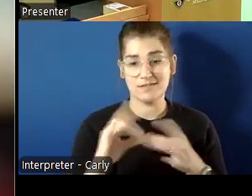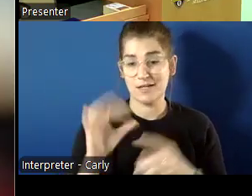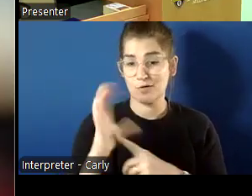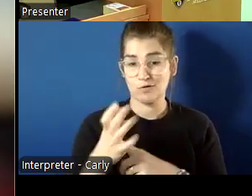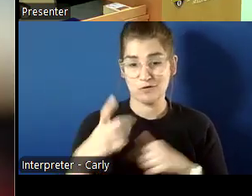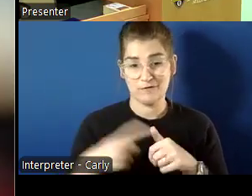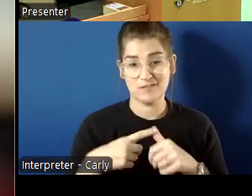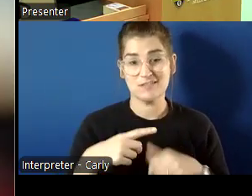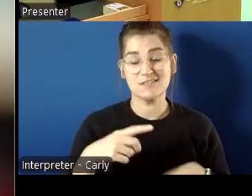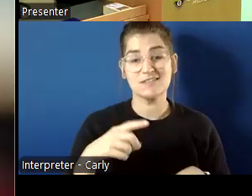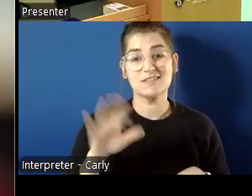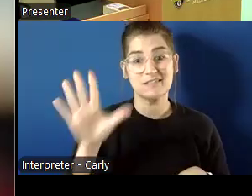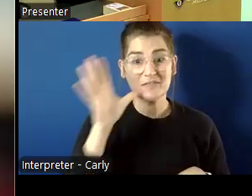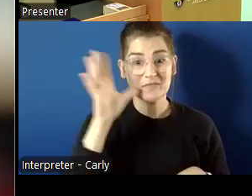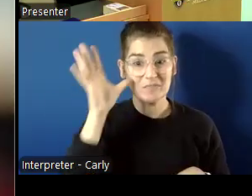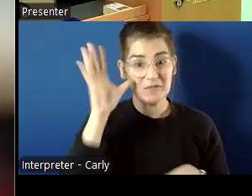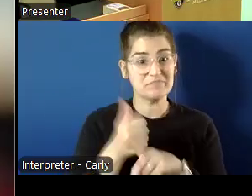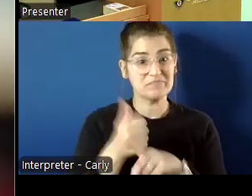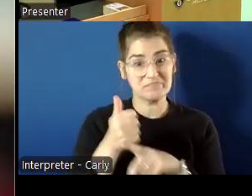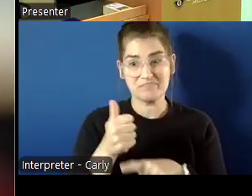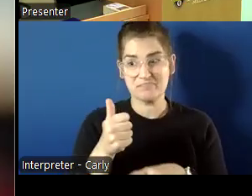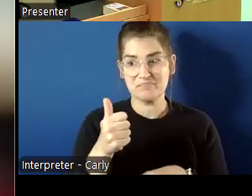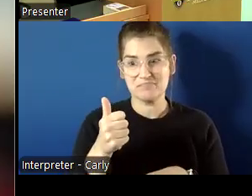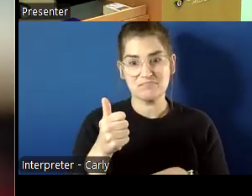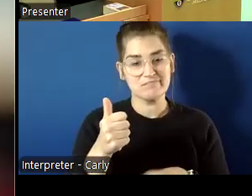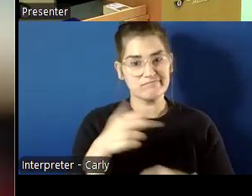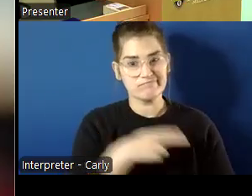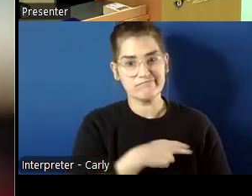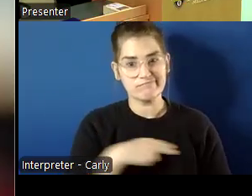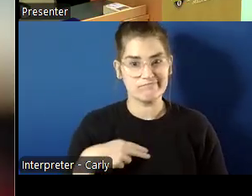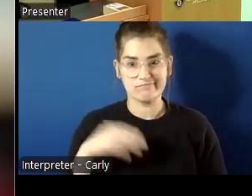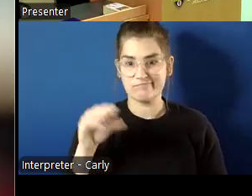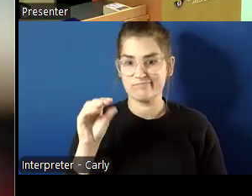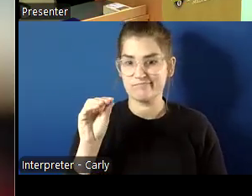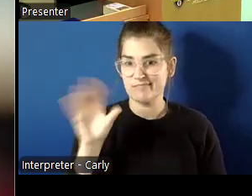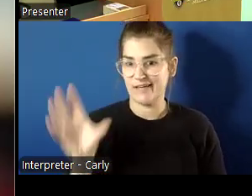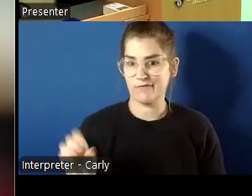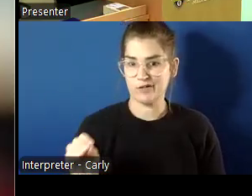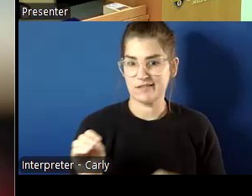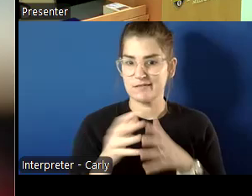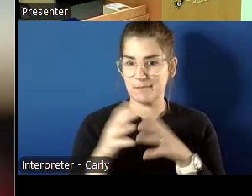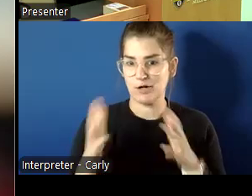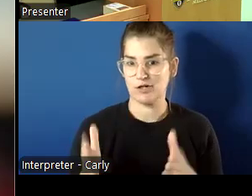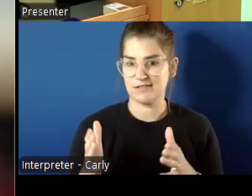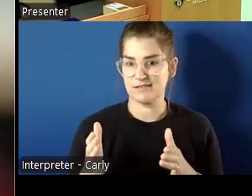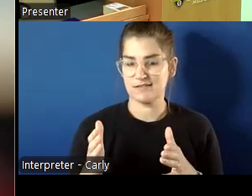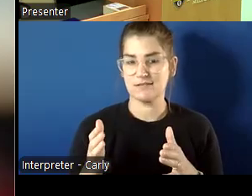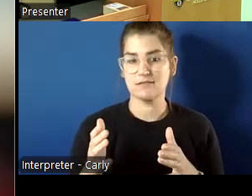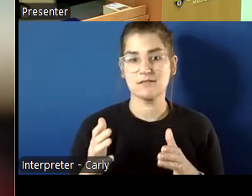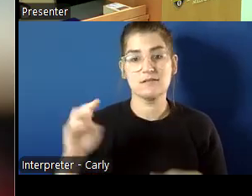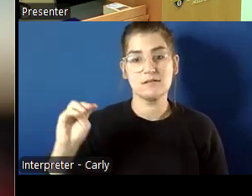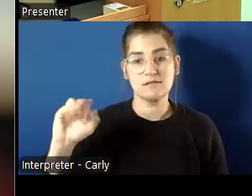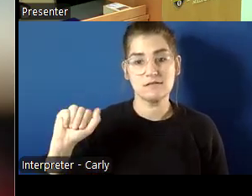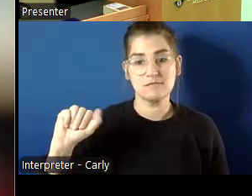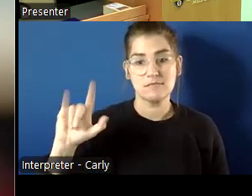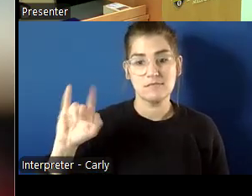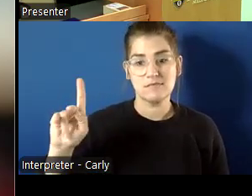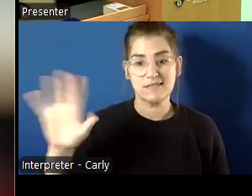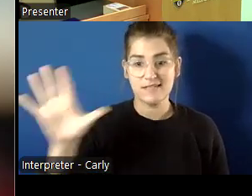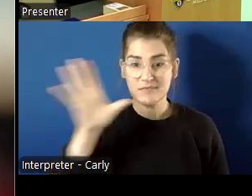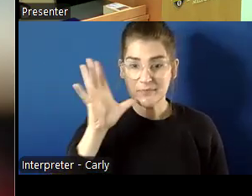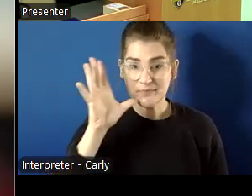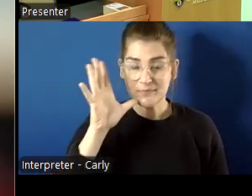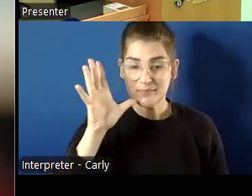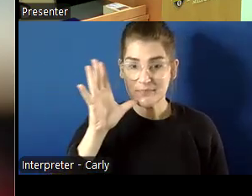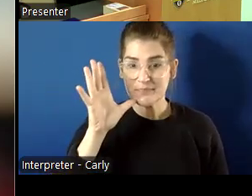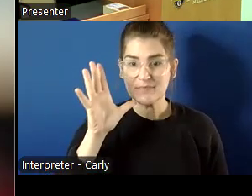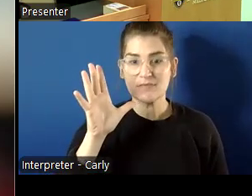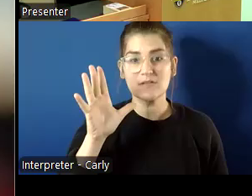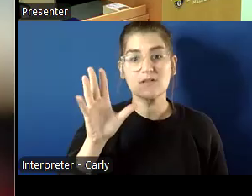are describing as as African-American. But Malik, Malik's mom, her water broke at 29